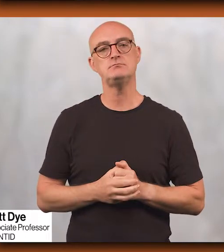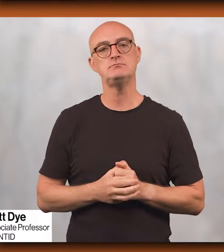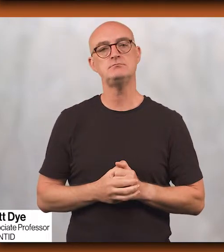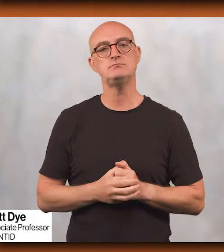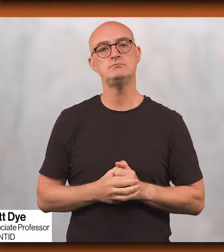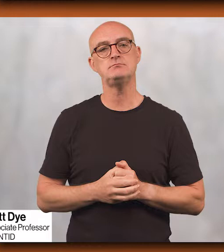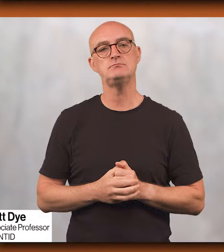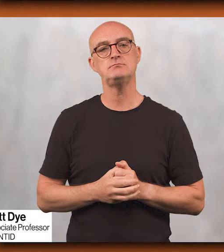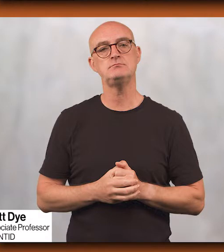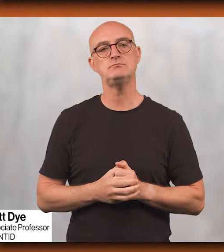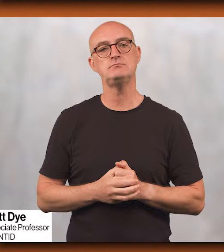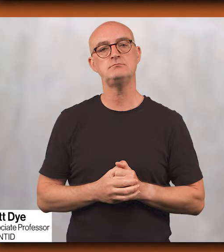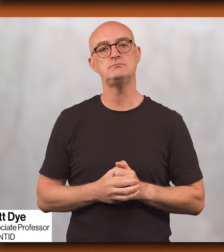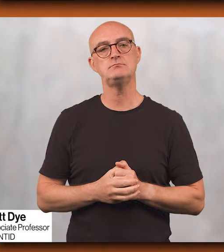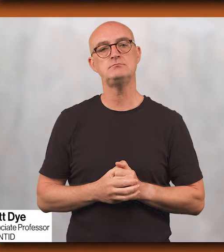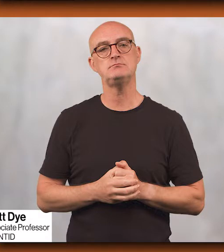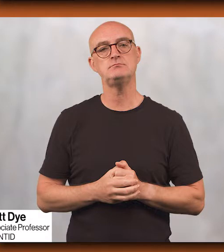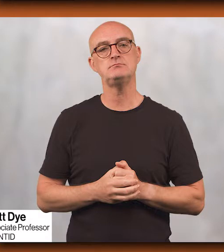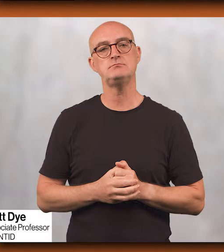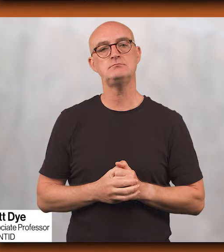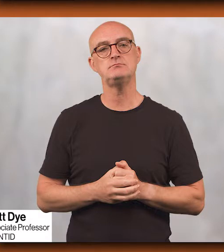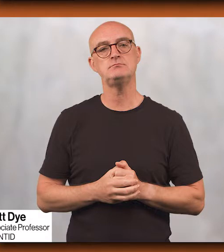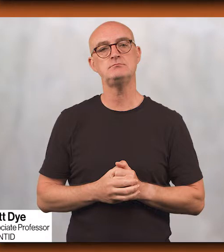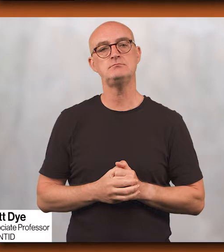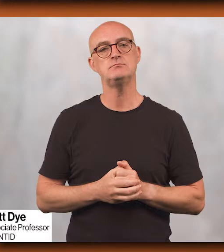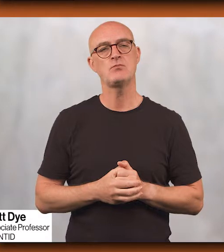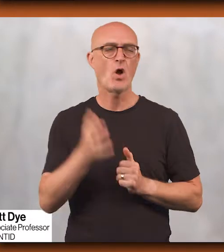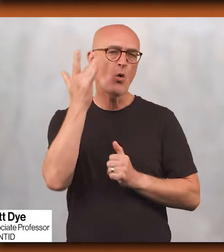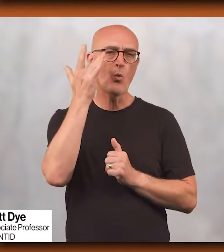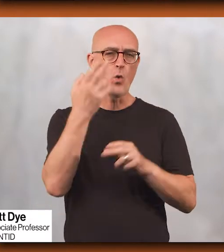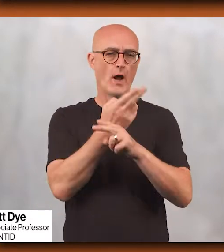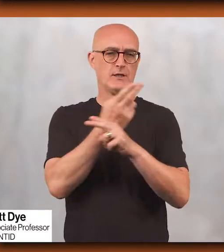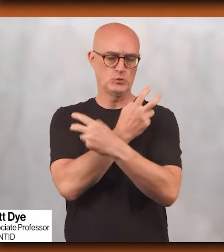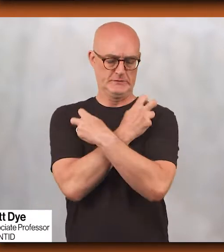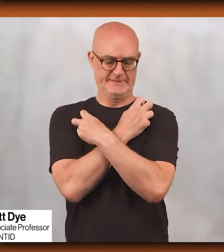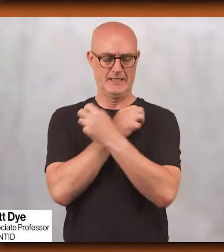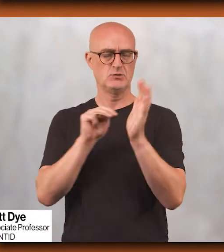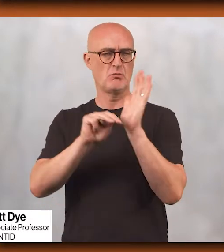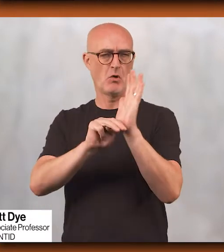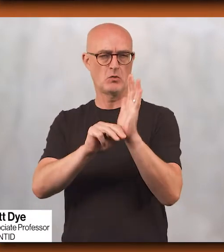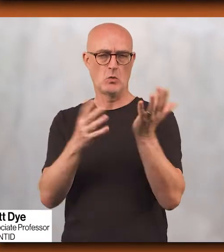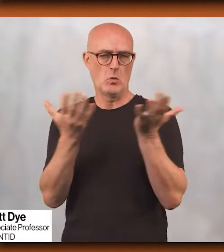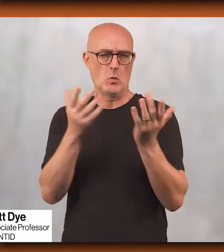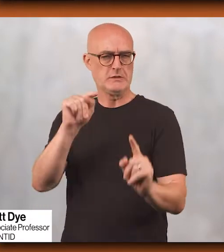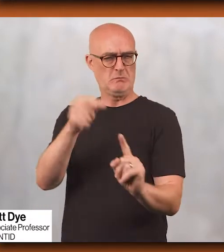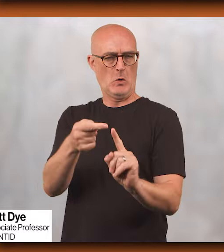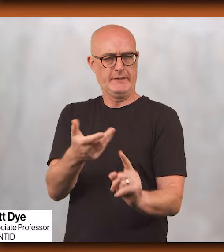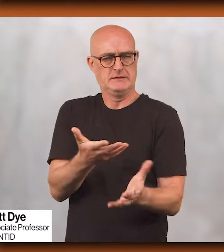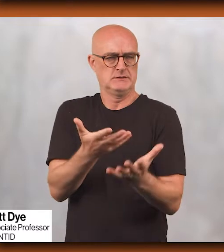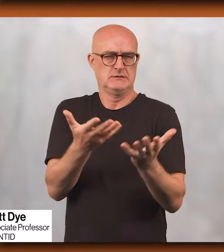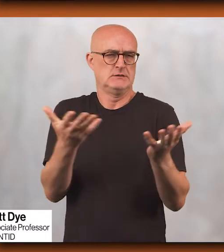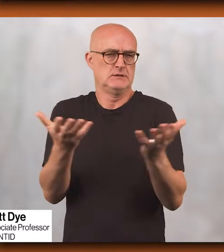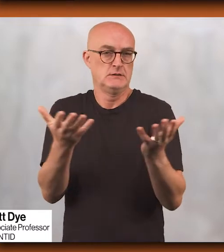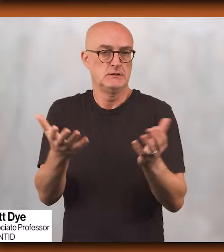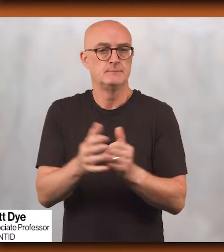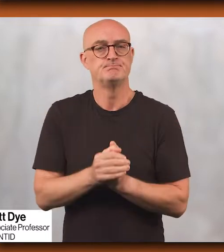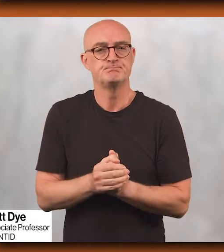so you might be wondering, why not analyze the 3D poses from the computer vision model directly?"